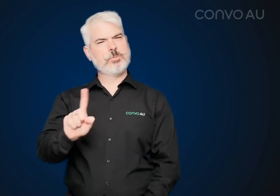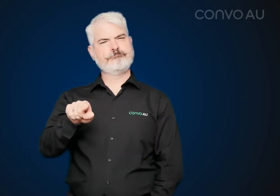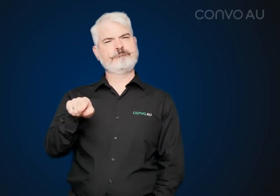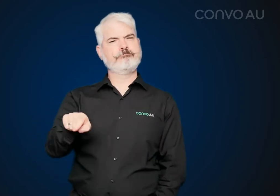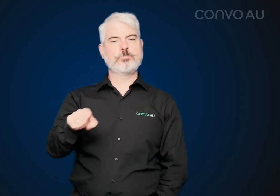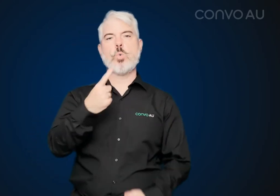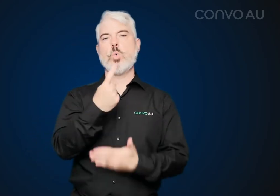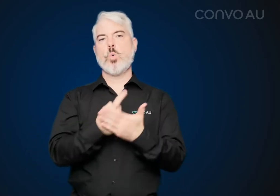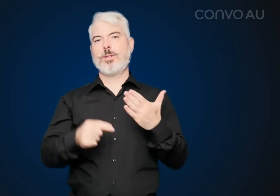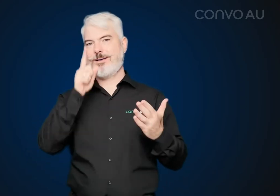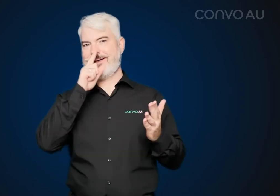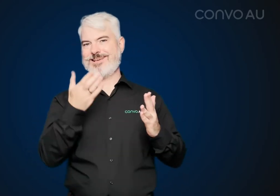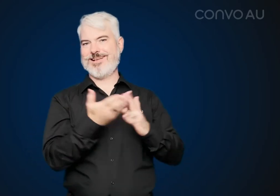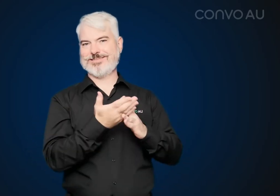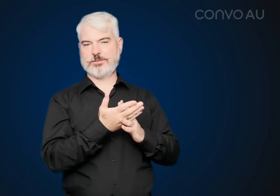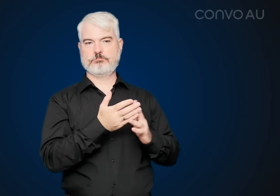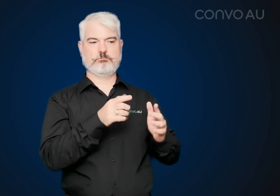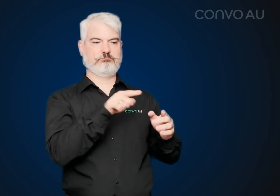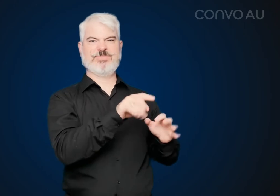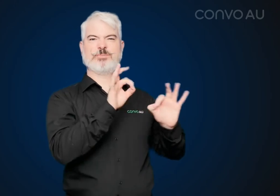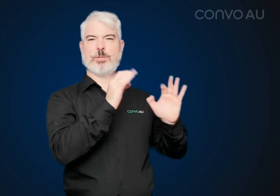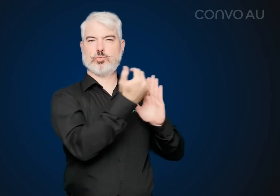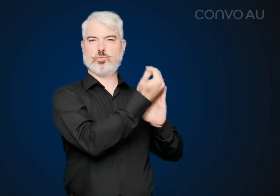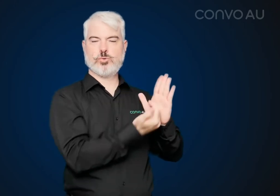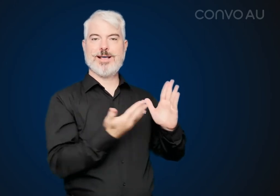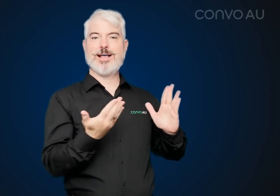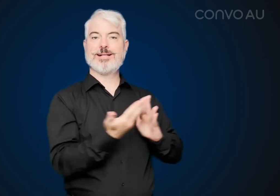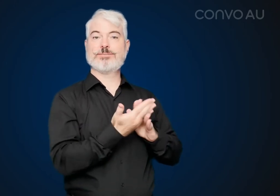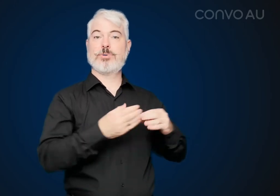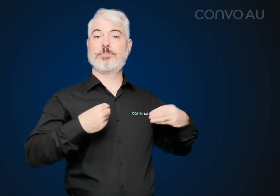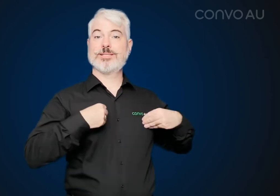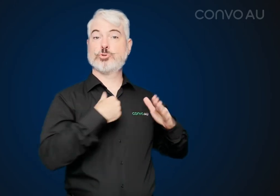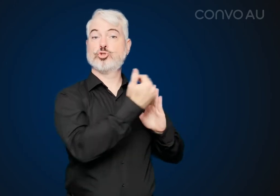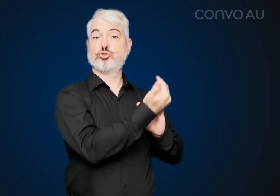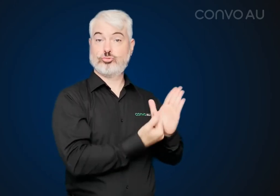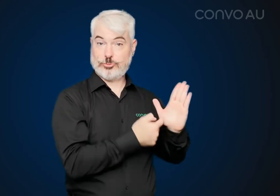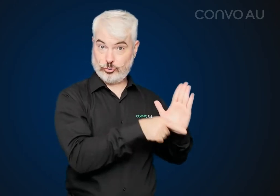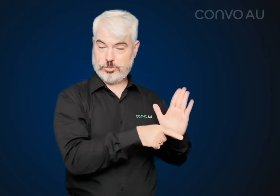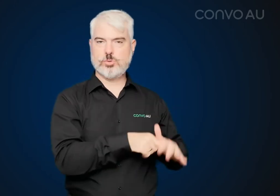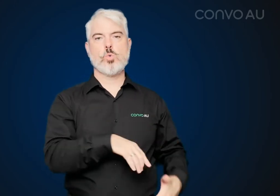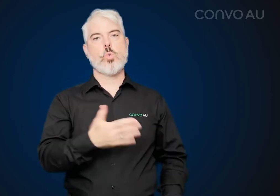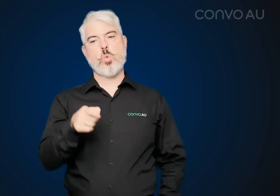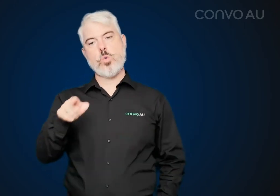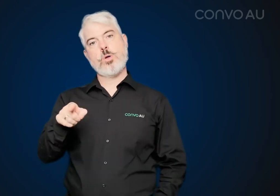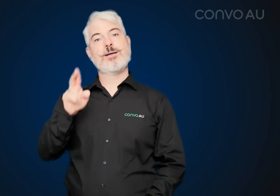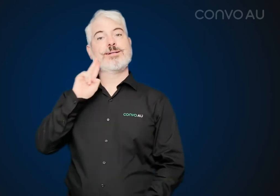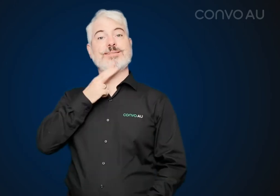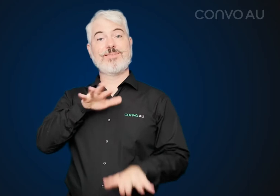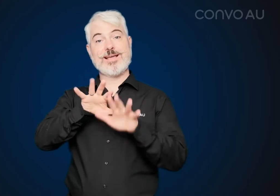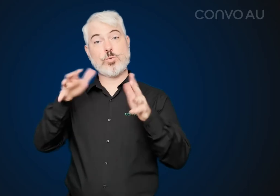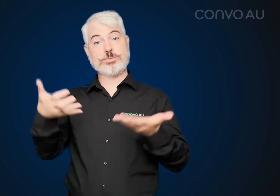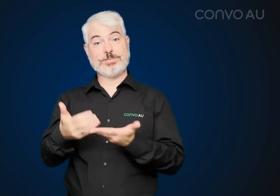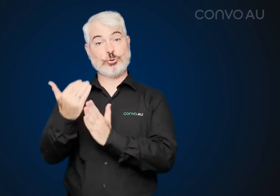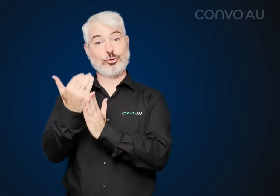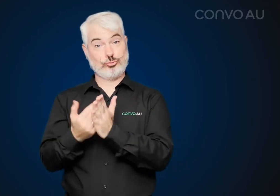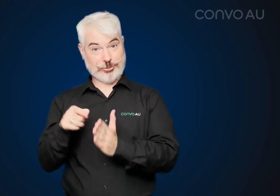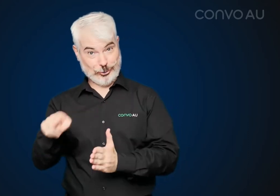that will only use our Accessible Business and Deaf Ecosystem directory.